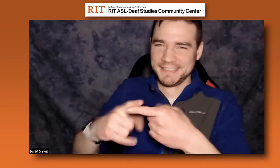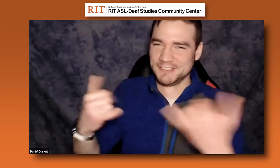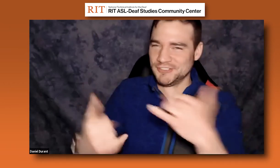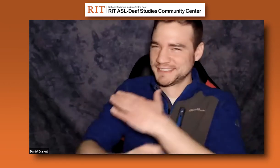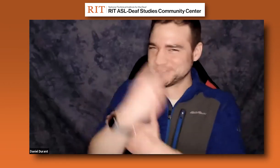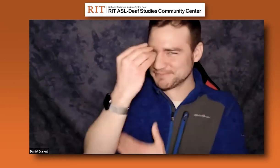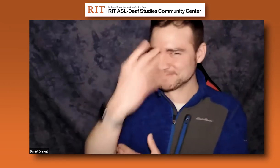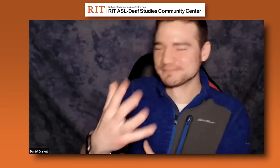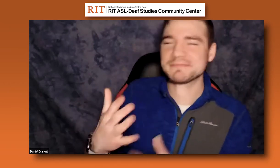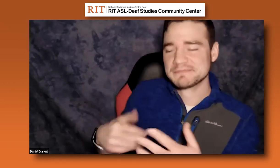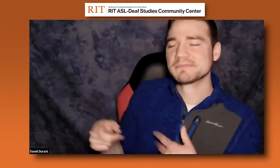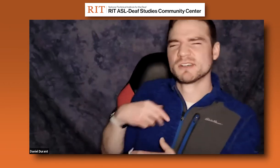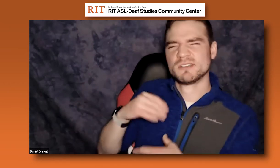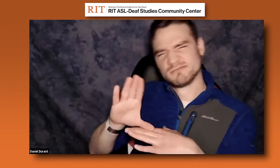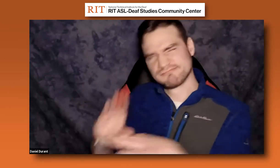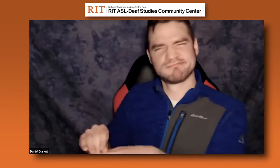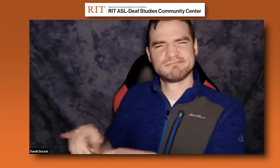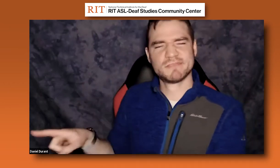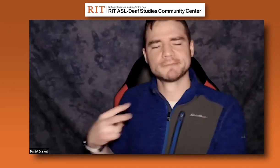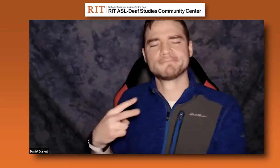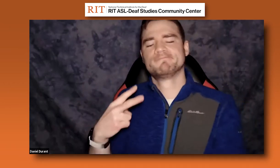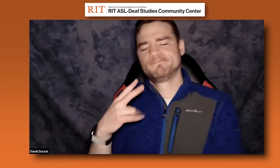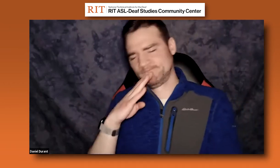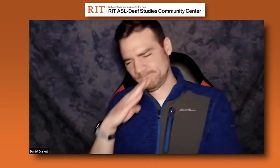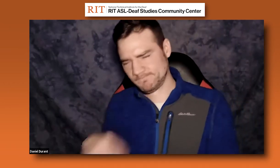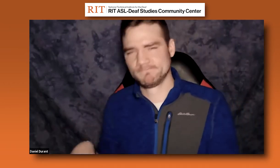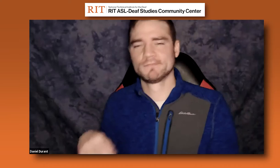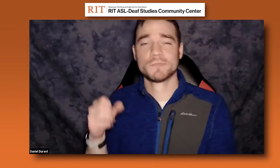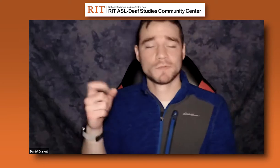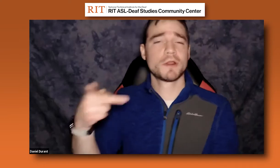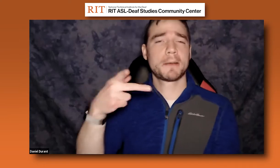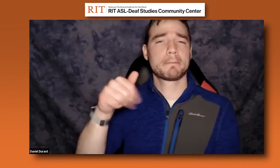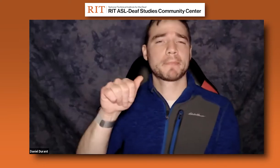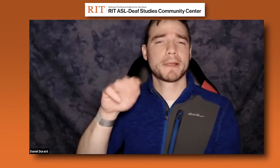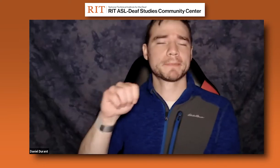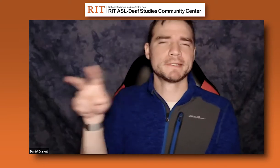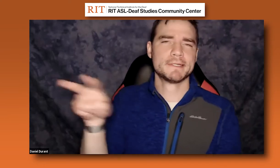We're still friends, but I really do regret the things that I said.